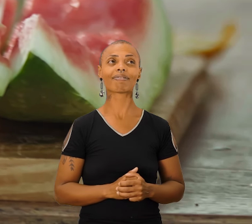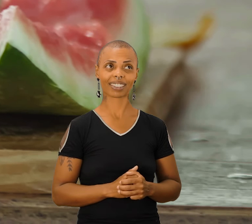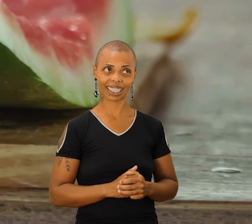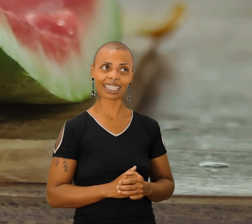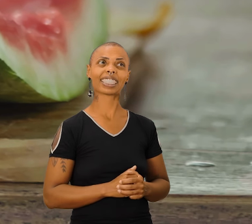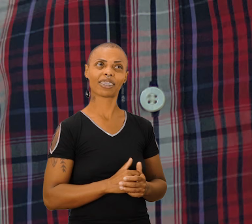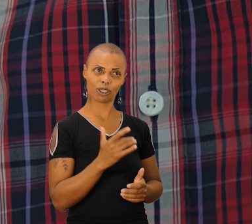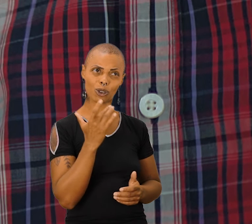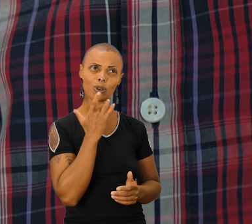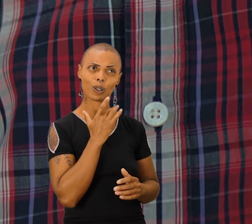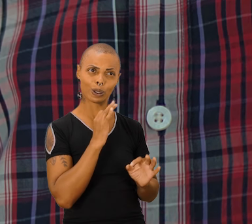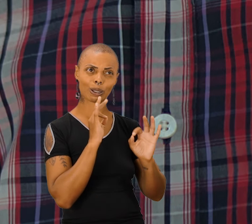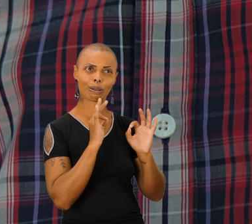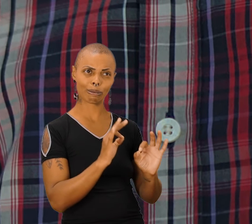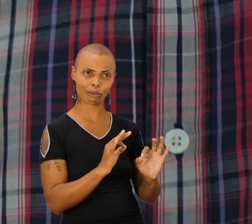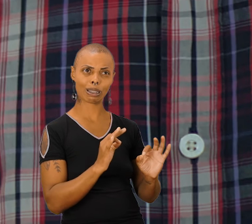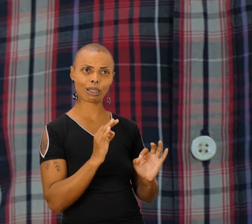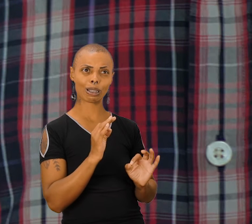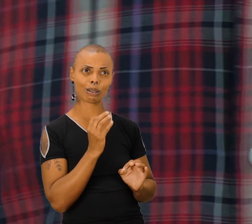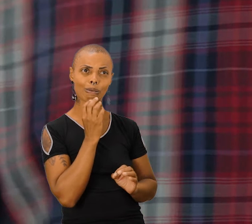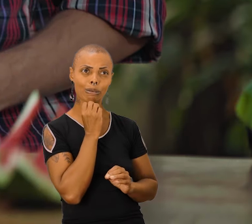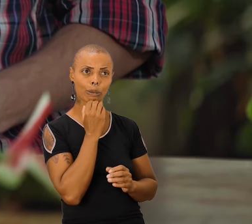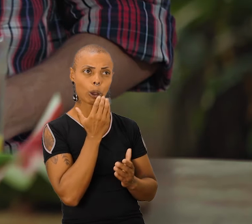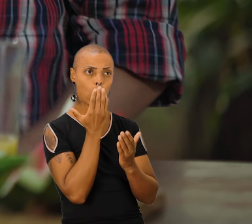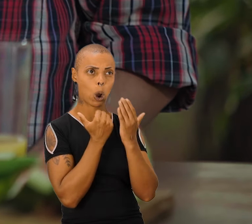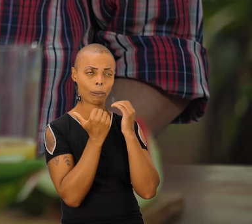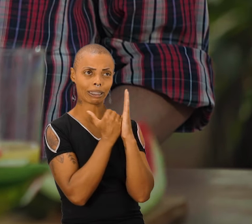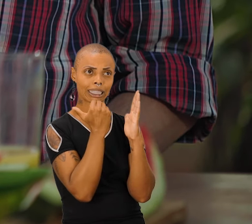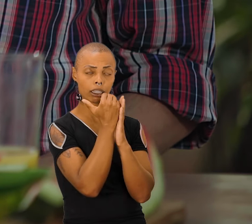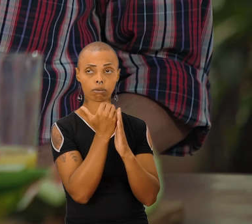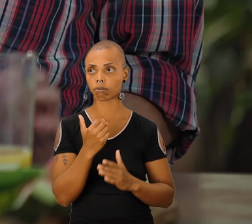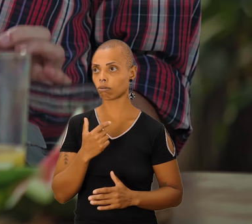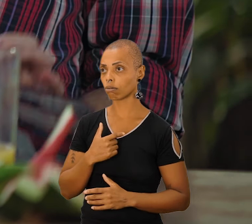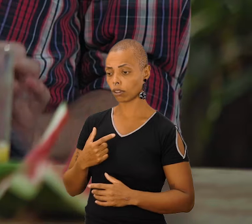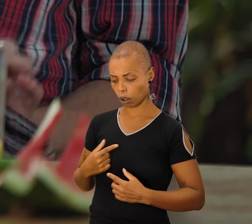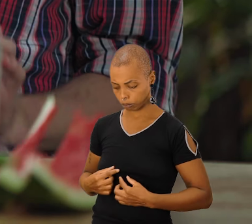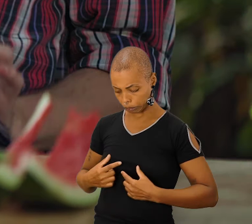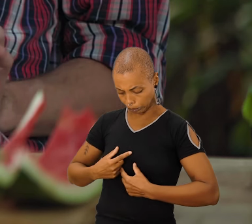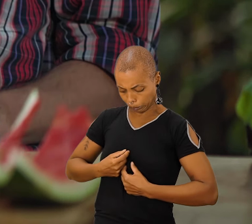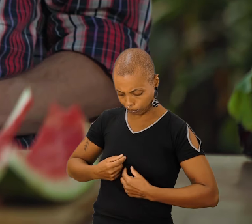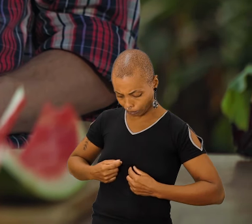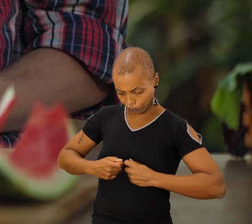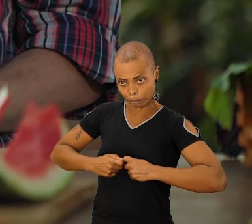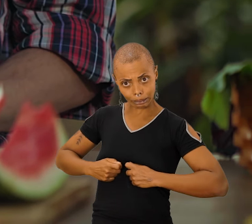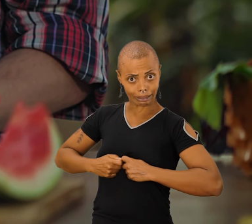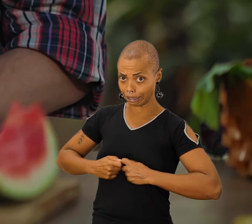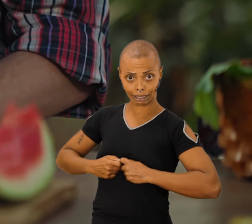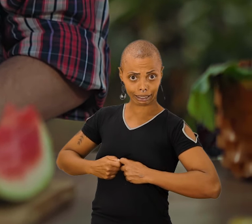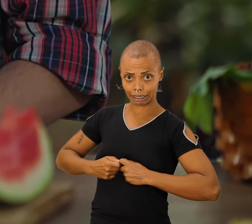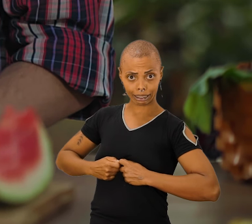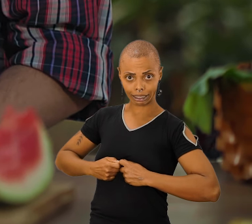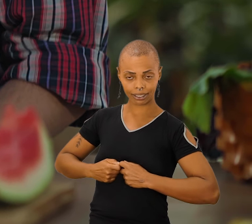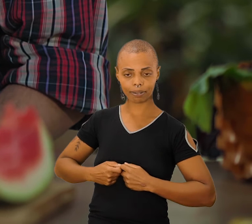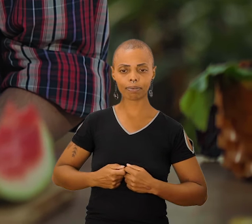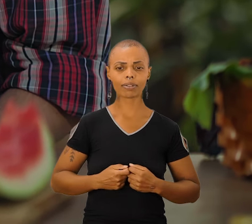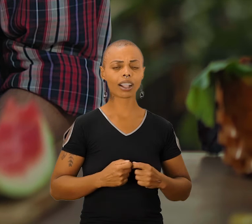[Jotapê] How we ate. [Dininha] It was so, so good, cousin. I ate too much. [Jotapê] Yeah, cousin, I can't even button my shirt.